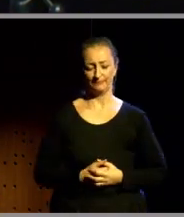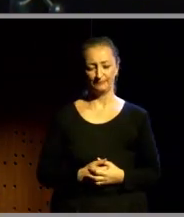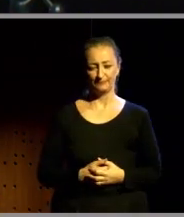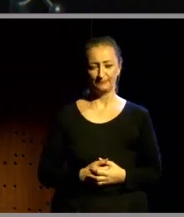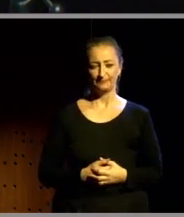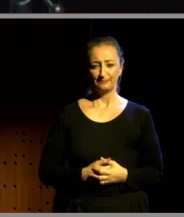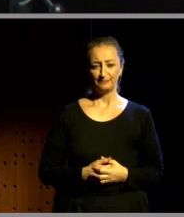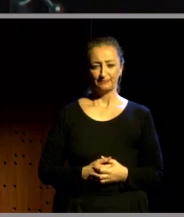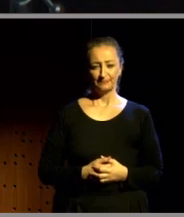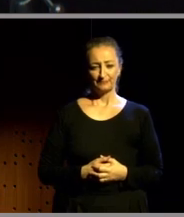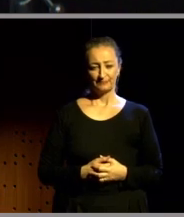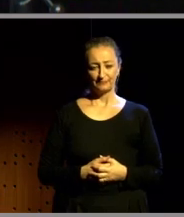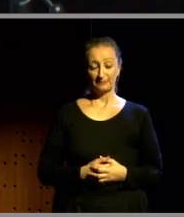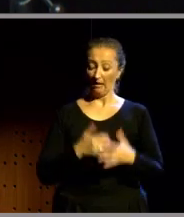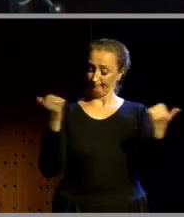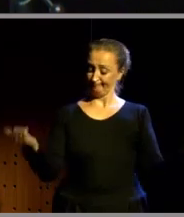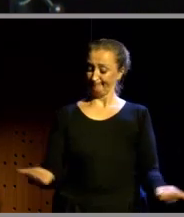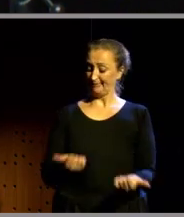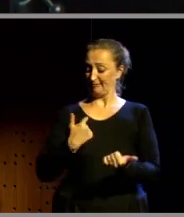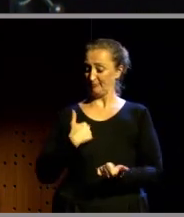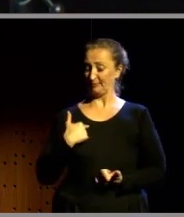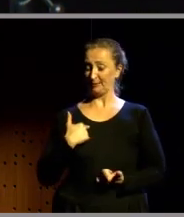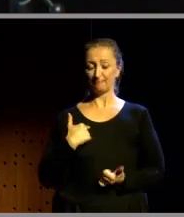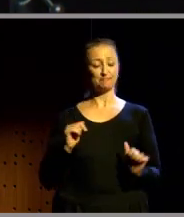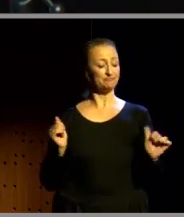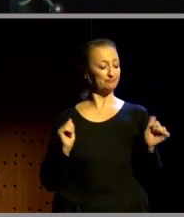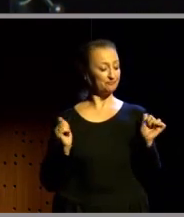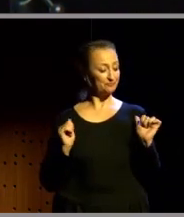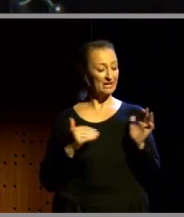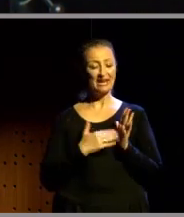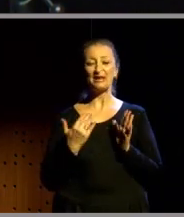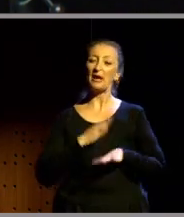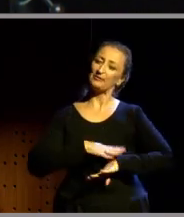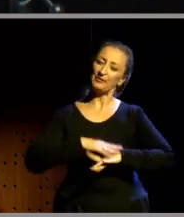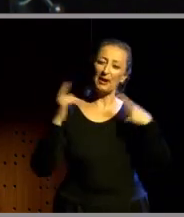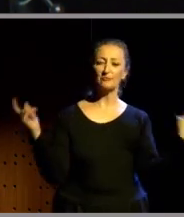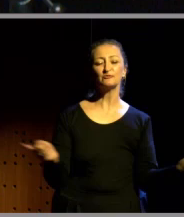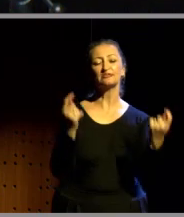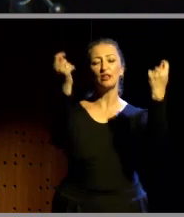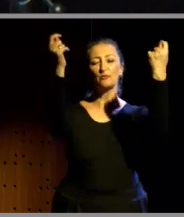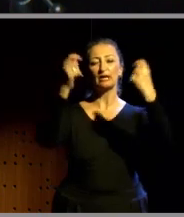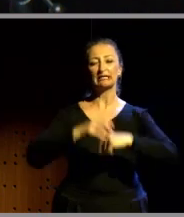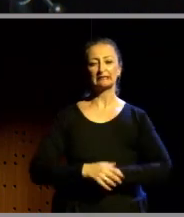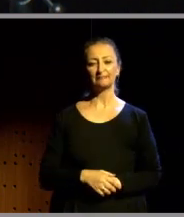Now enough from me, it's time to celebrate. And although he couldn't be here with